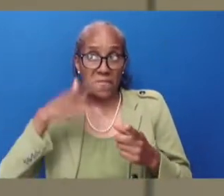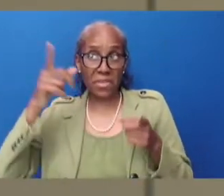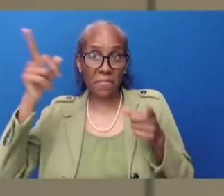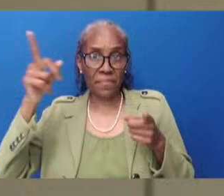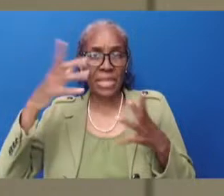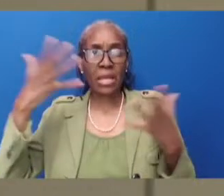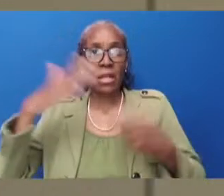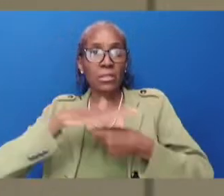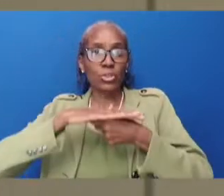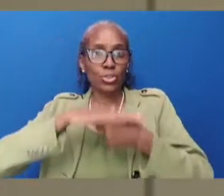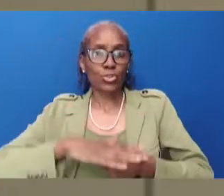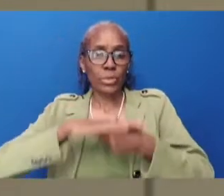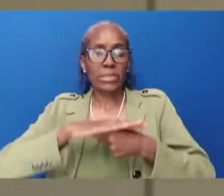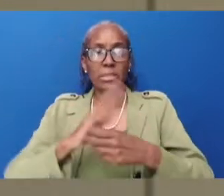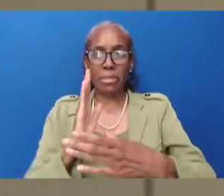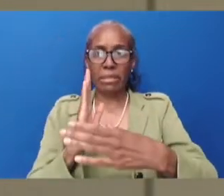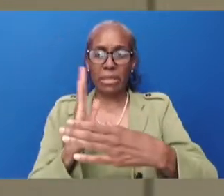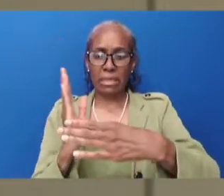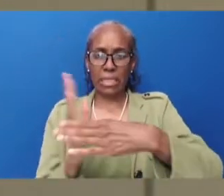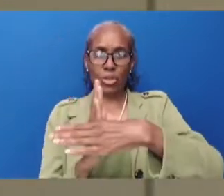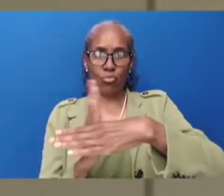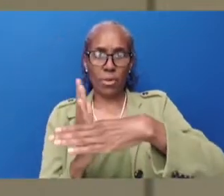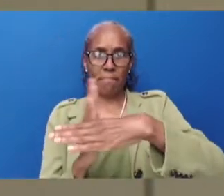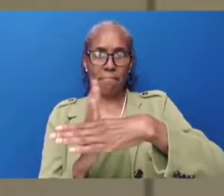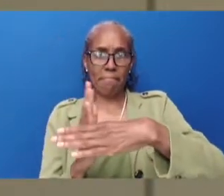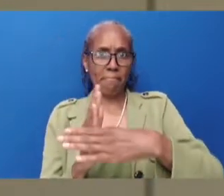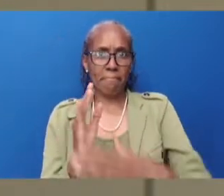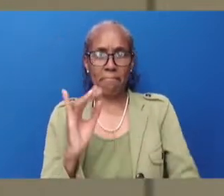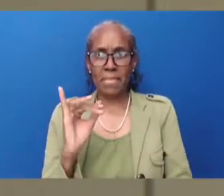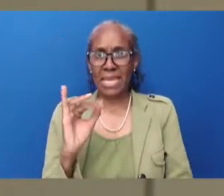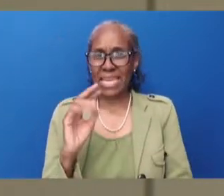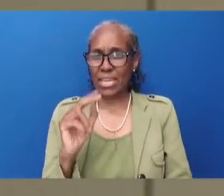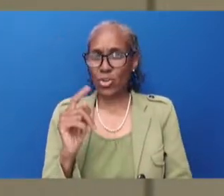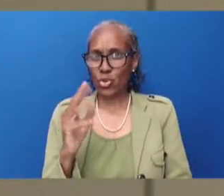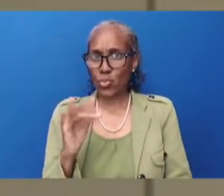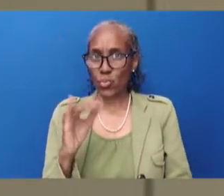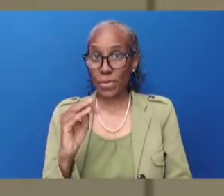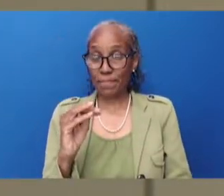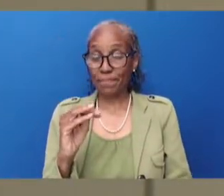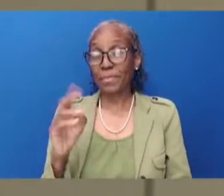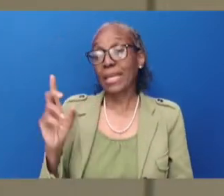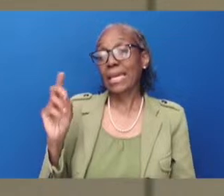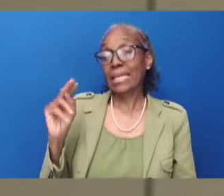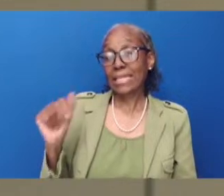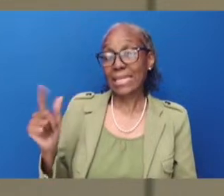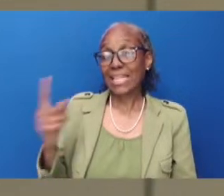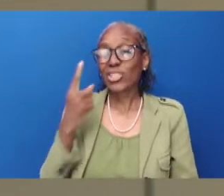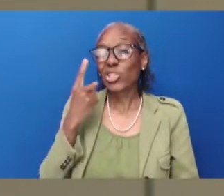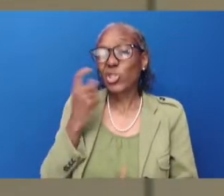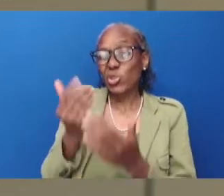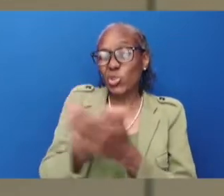HOW THEY FEEL RIGHT NOW.